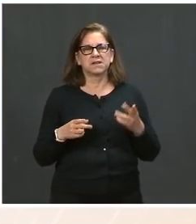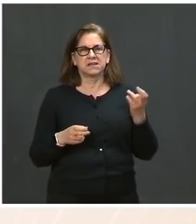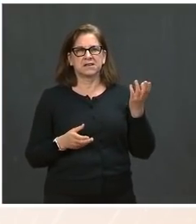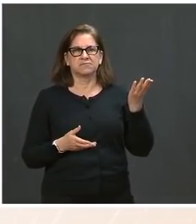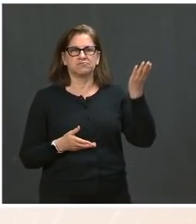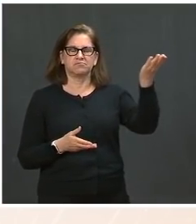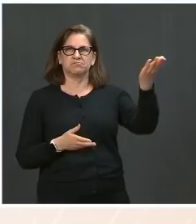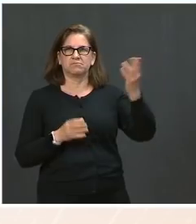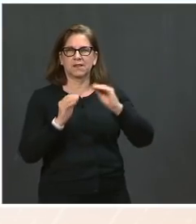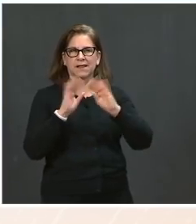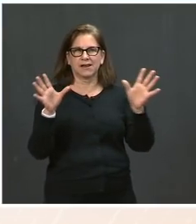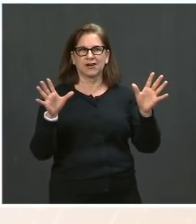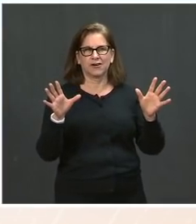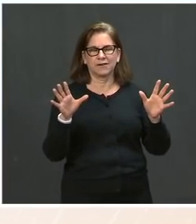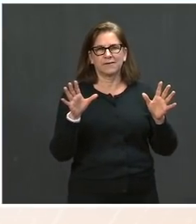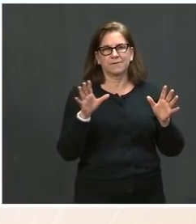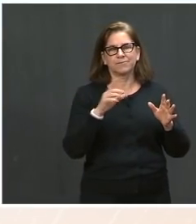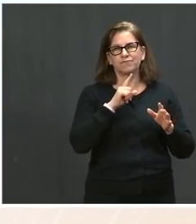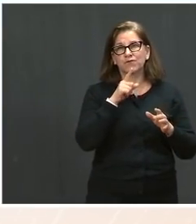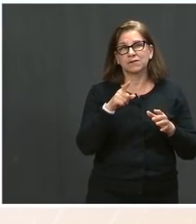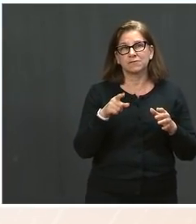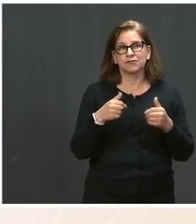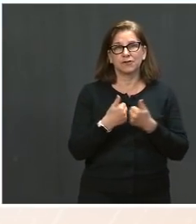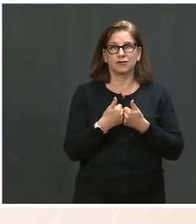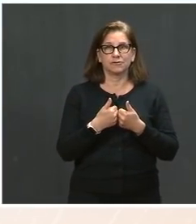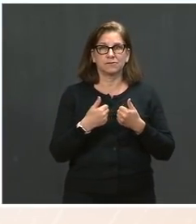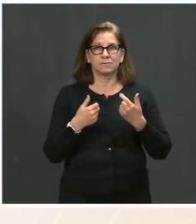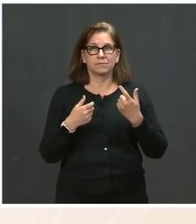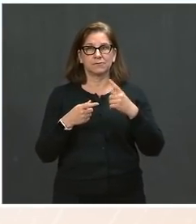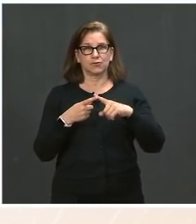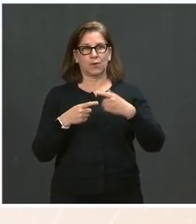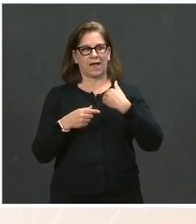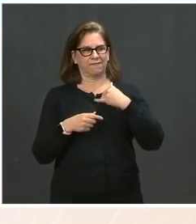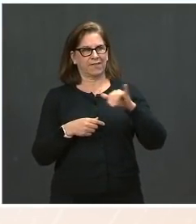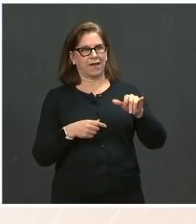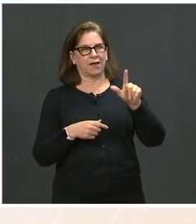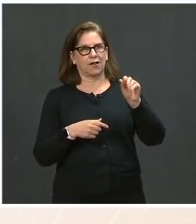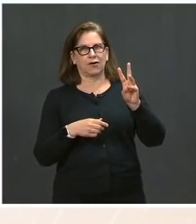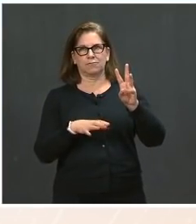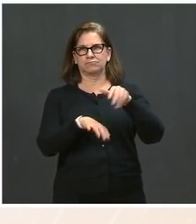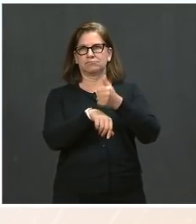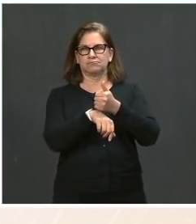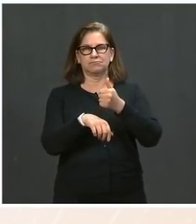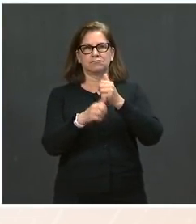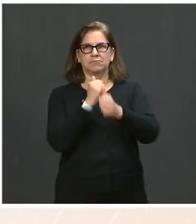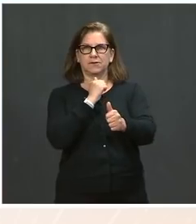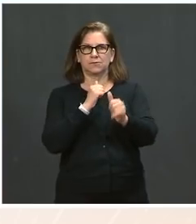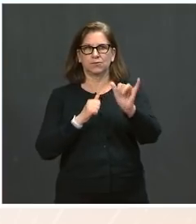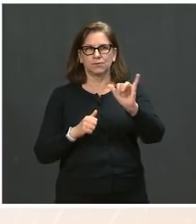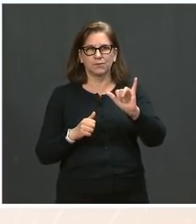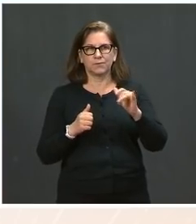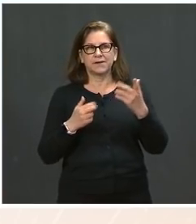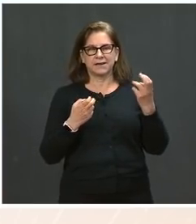in moving forward with legislation with the current makeup of the Senate. He is going to continue to advocate for that, as he did just today,